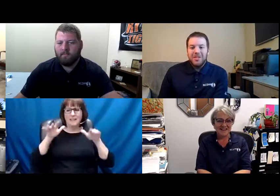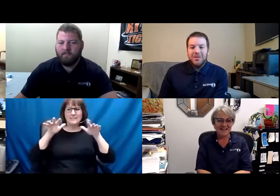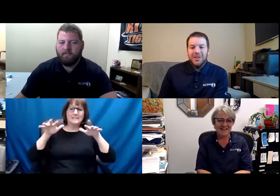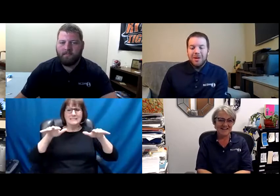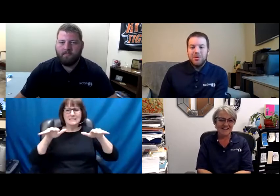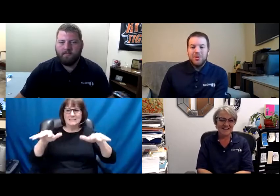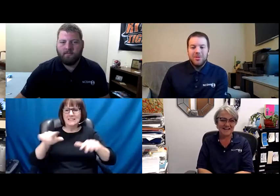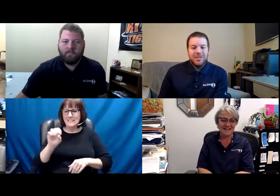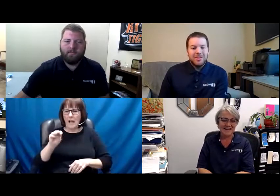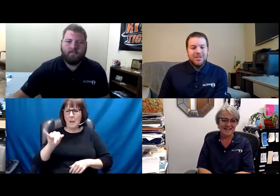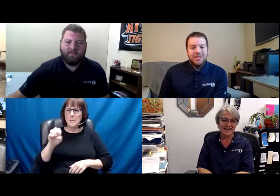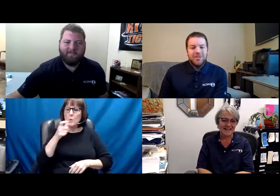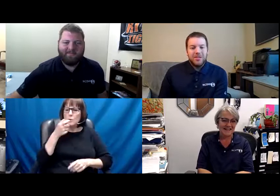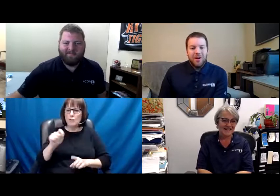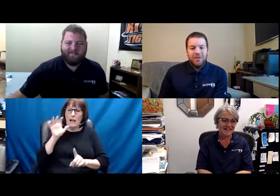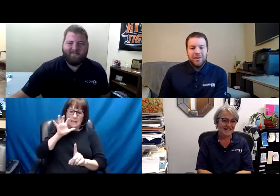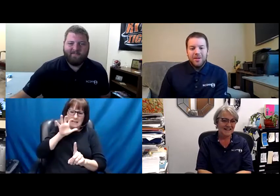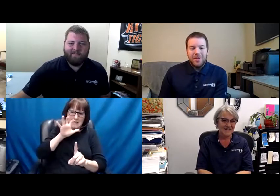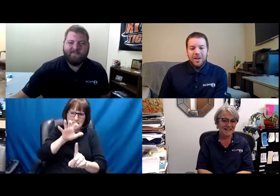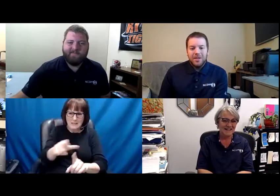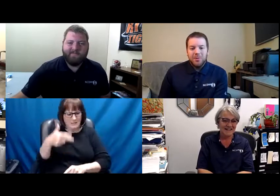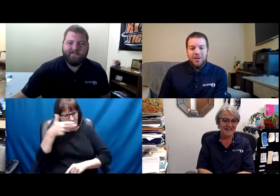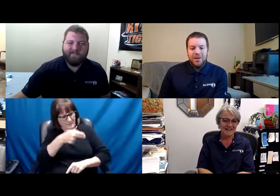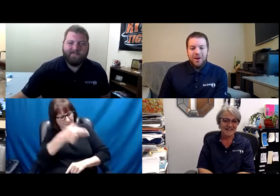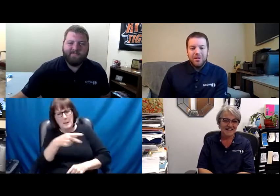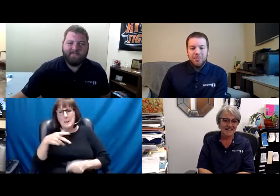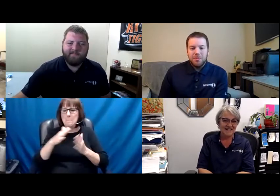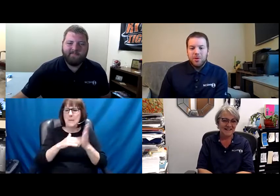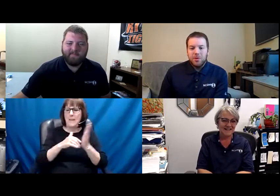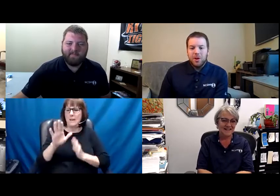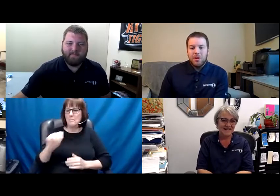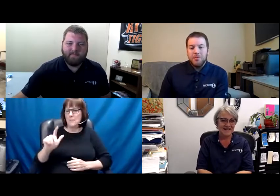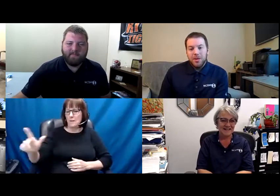unique opportunities that these events offer as well as all the people that work hard to make